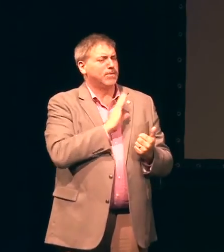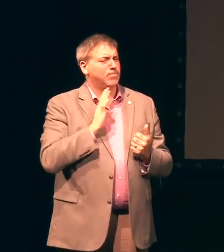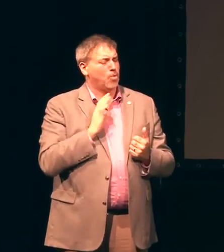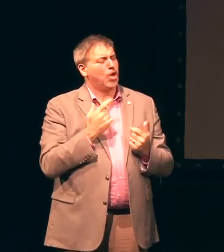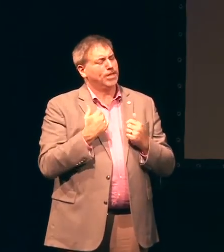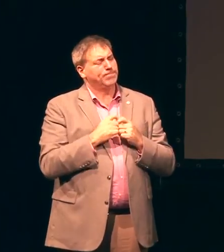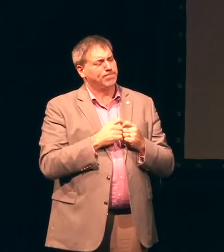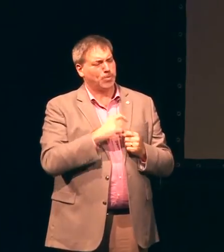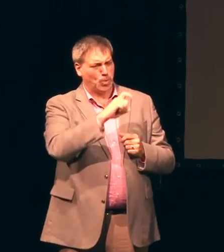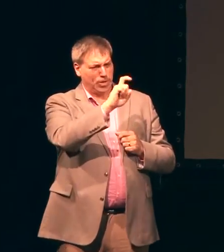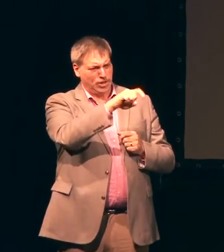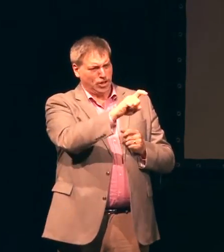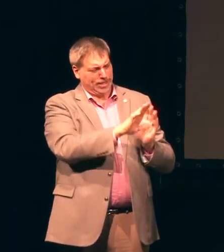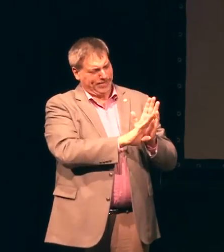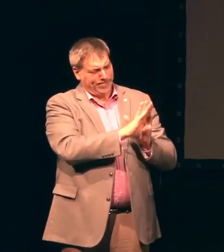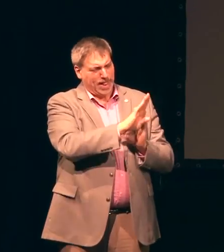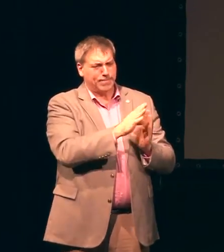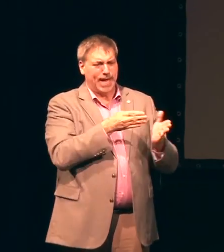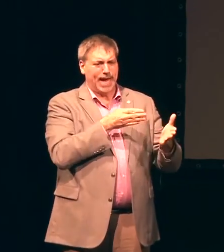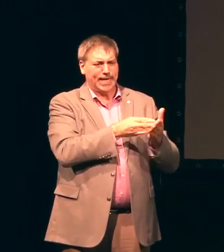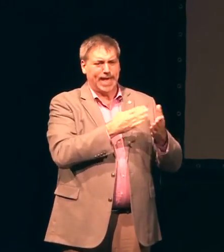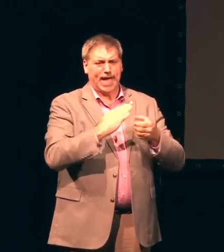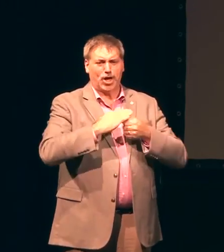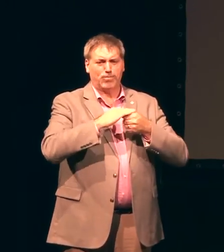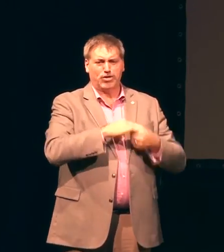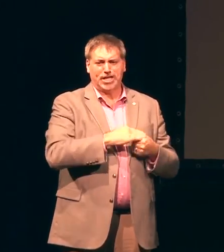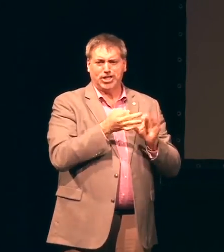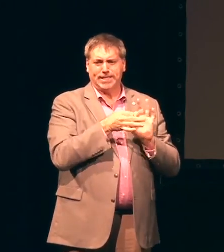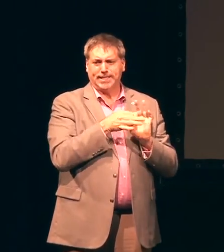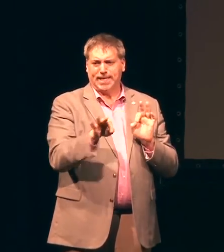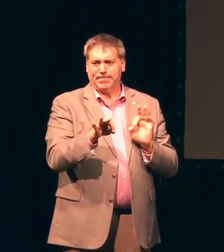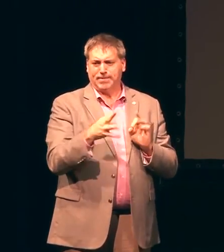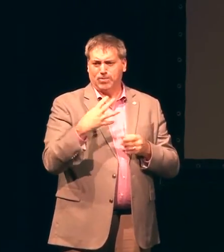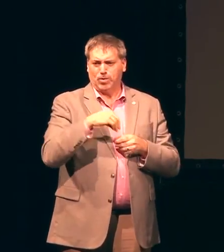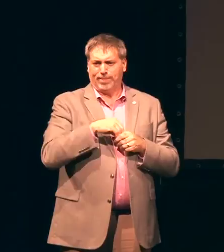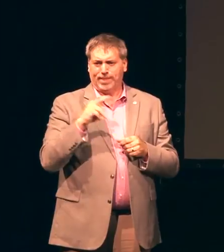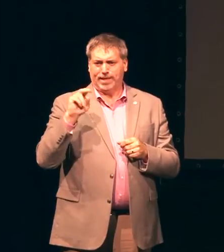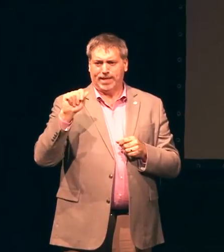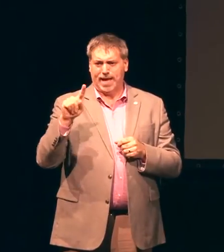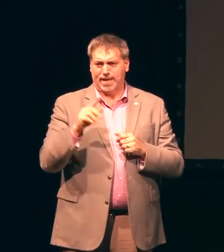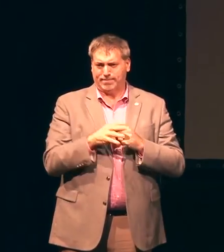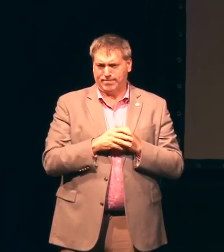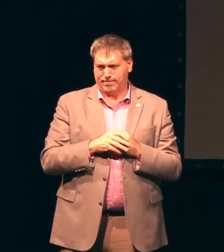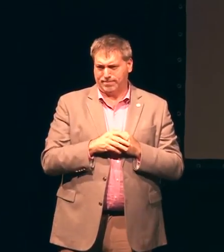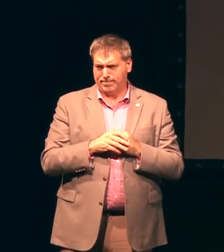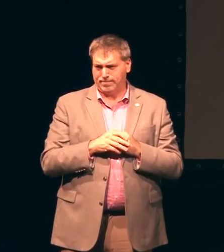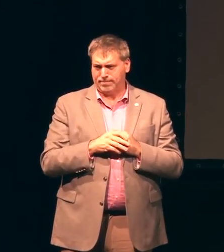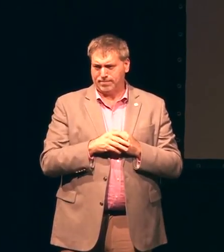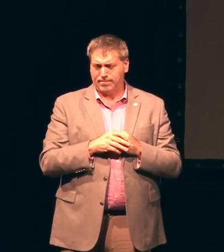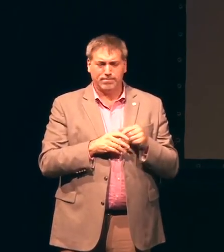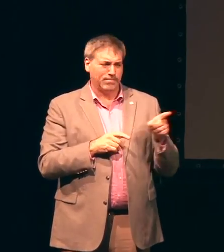the issues that they're working on. We must develop an antioppression statement within